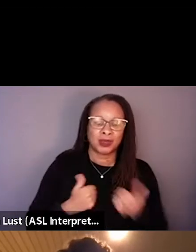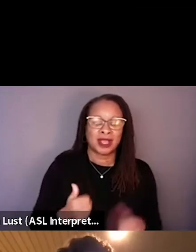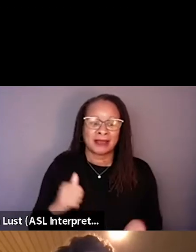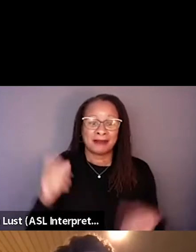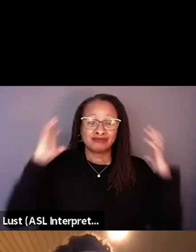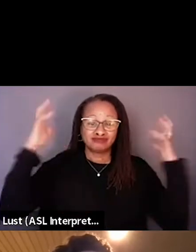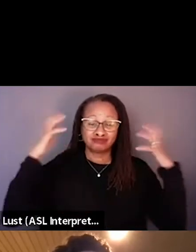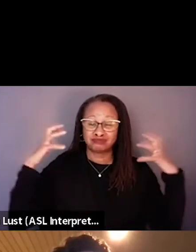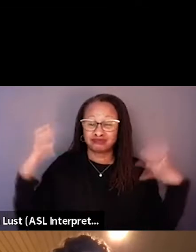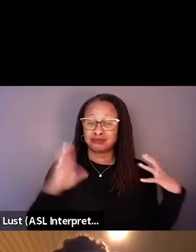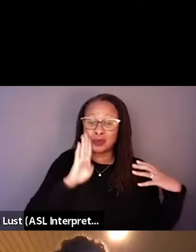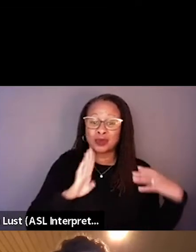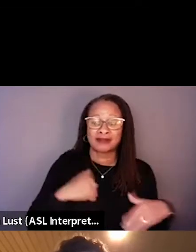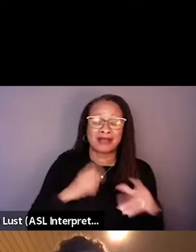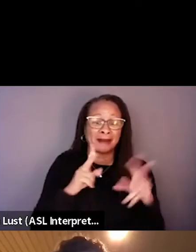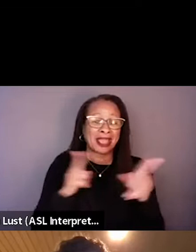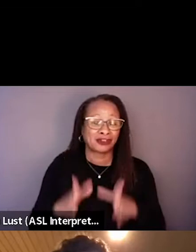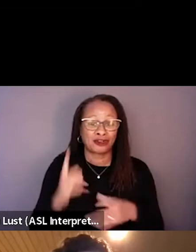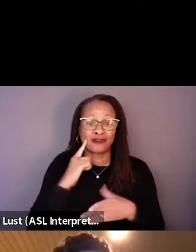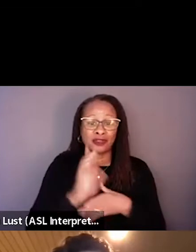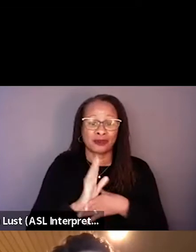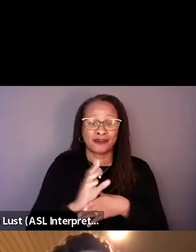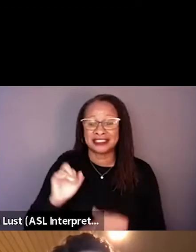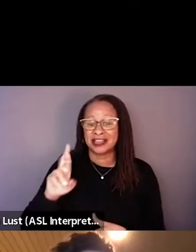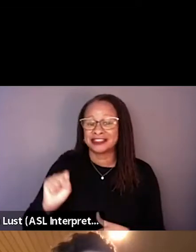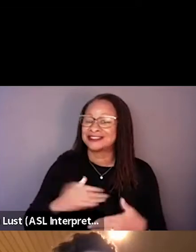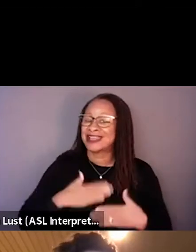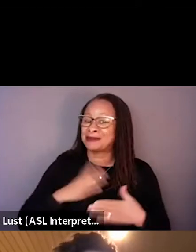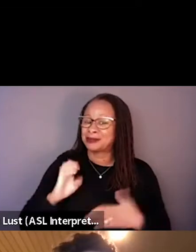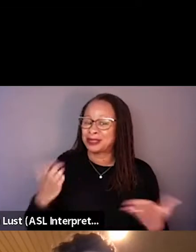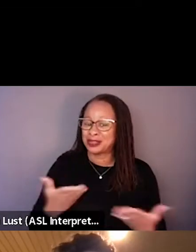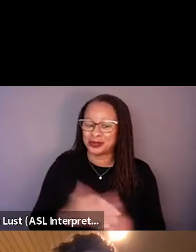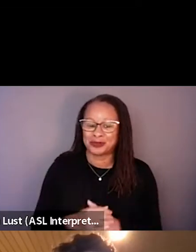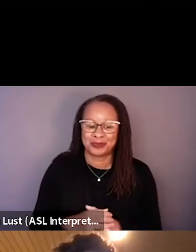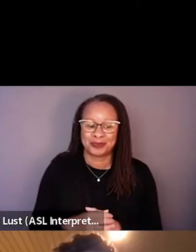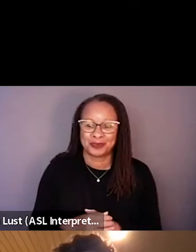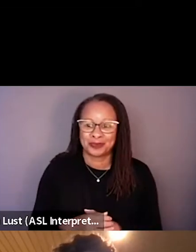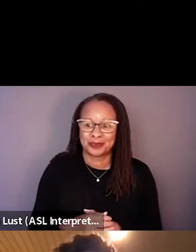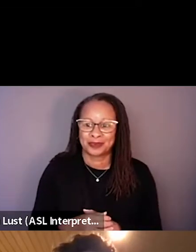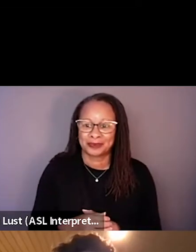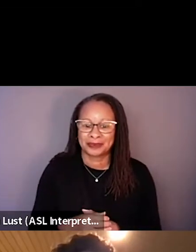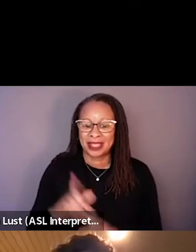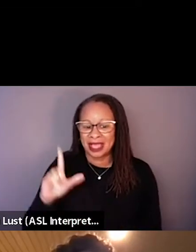I'm the editor of Sirens and very happy to be here. And this is Lilas Mayassi,